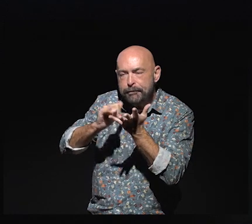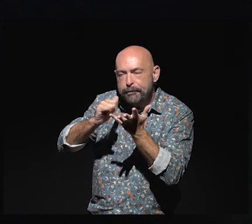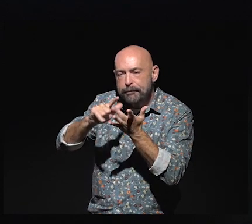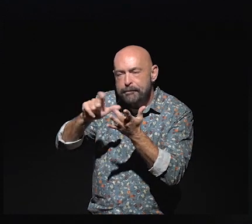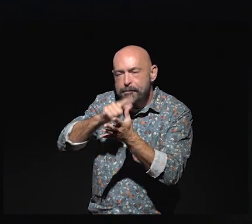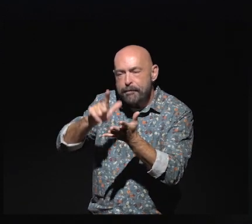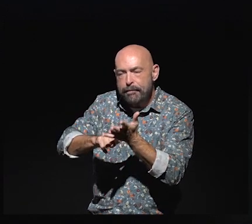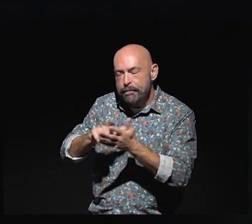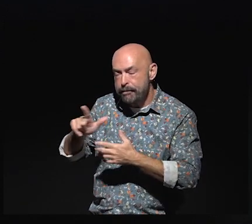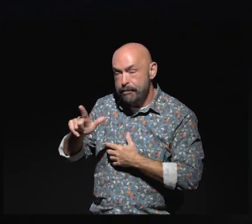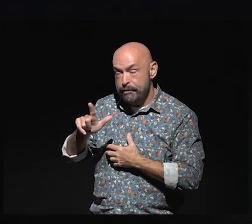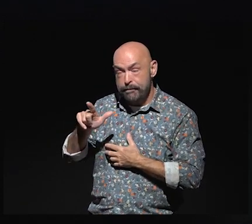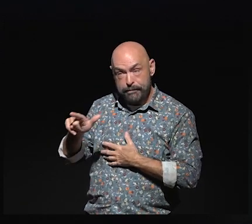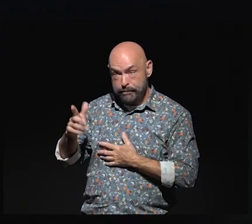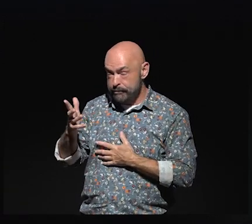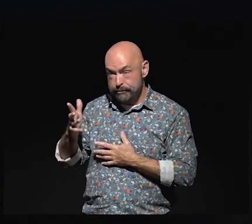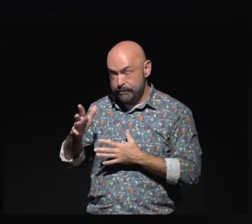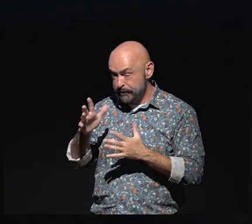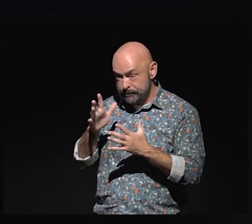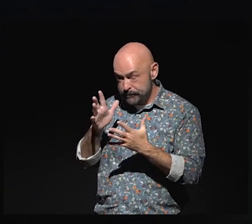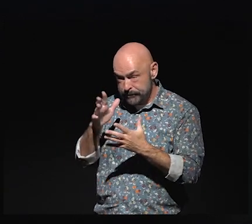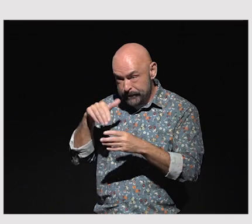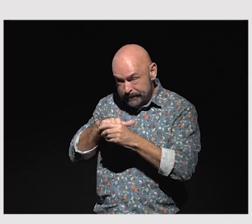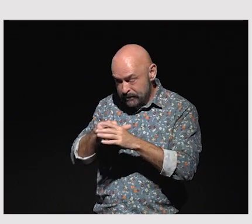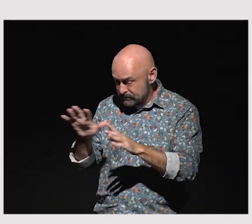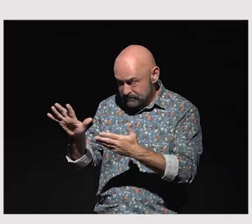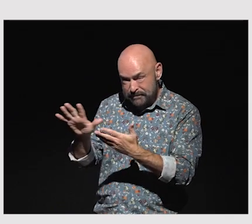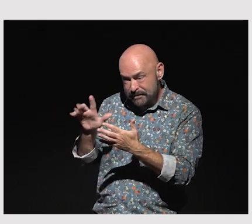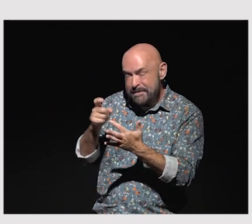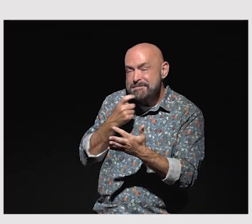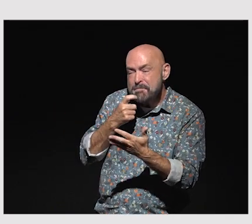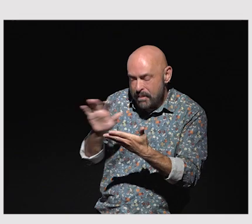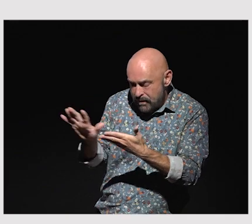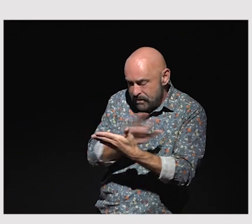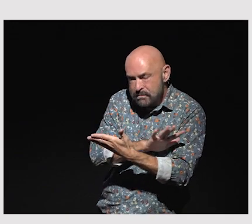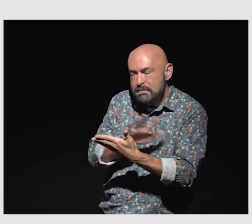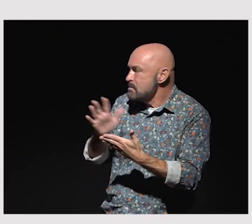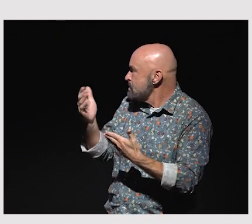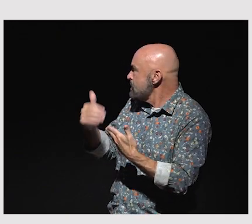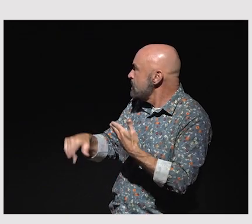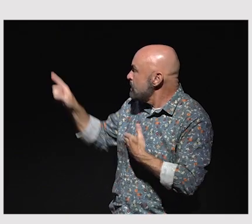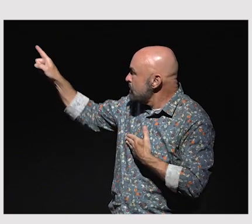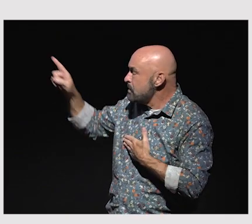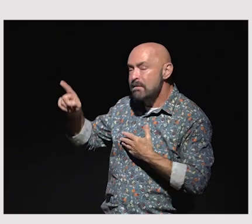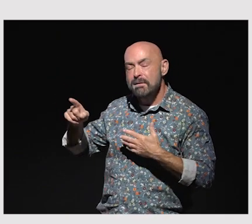absolutely enamel-like surfaces. In paintings like this portrait of Napoleon of 1806,